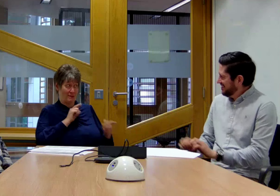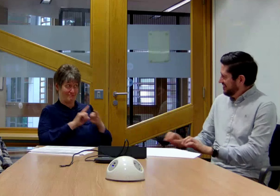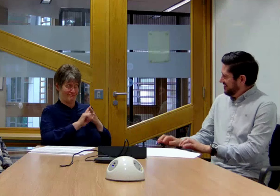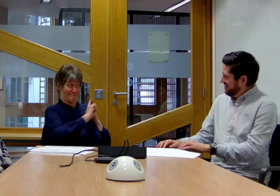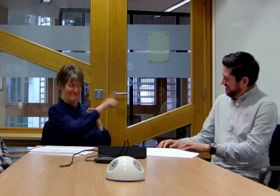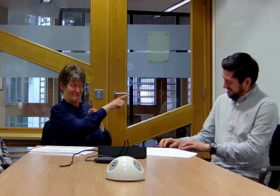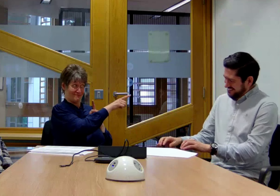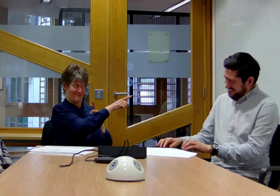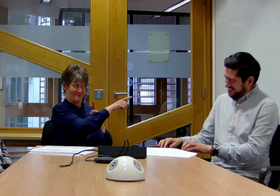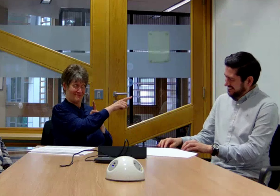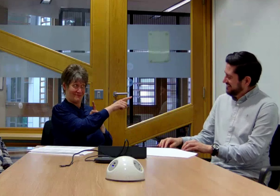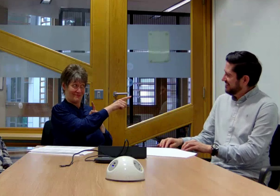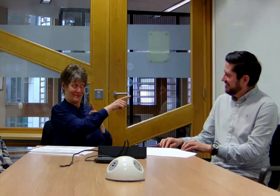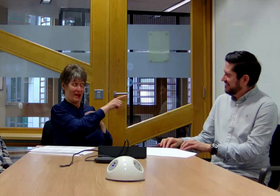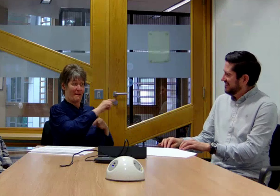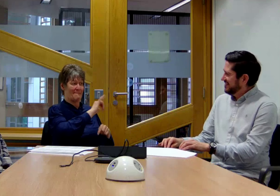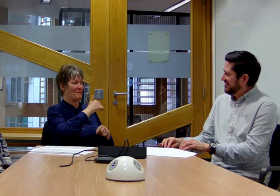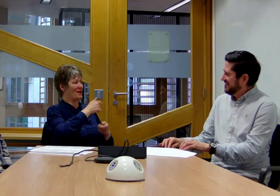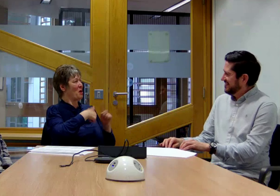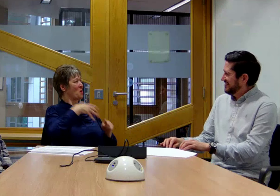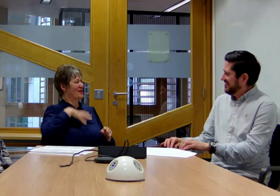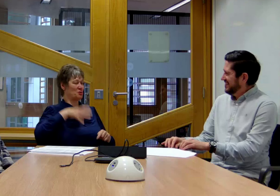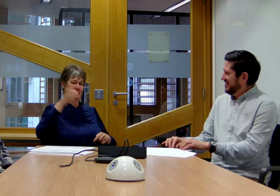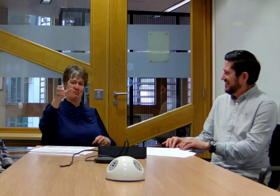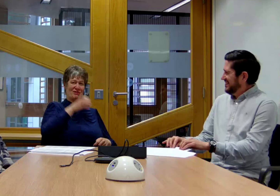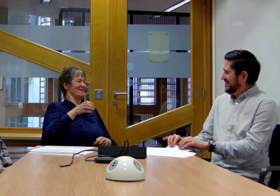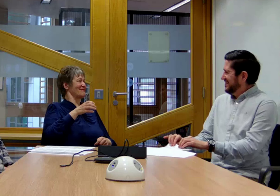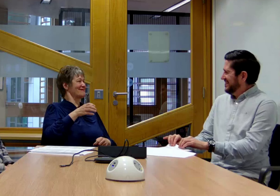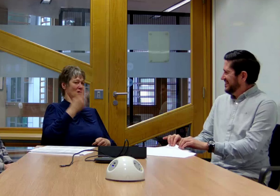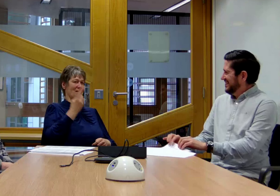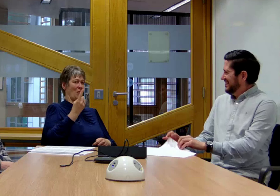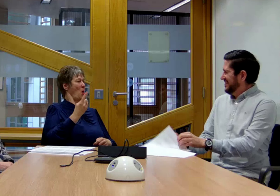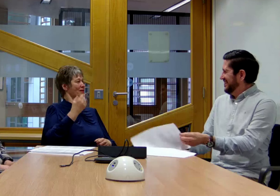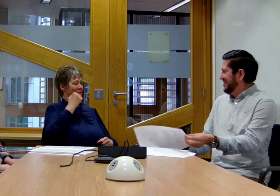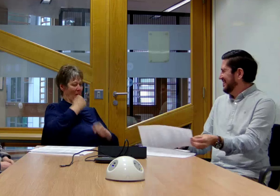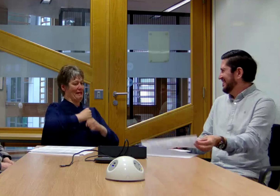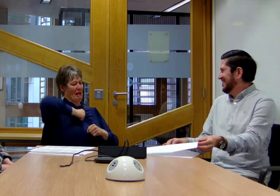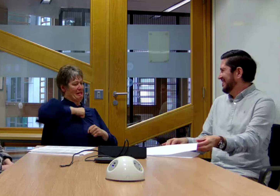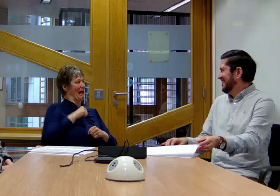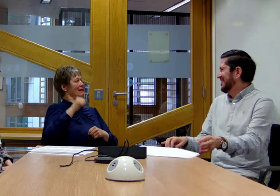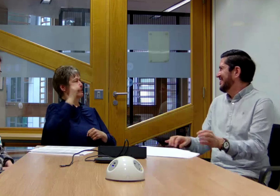Alasdair: Well, do you know? Before I answer that I think we need to try and get some famous Gaelic speakers on Strictly.